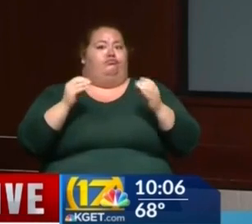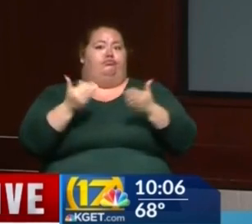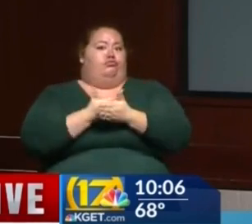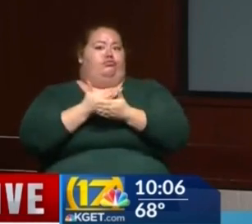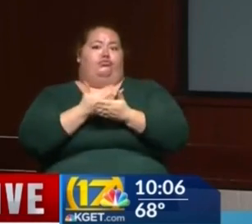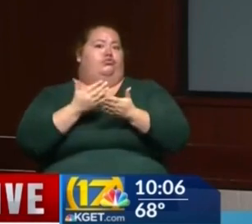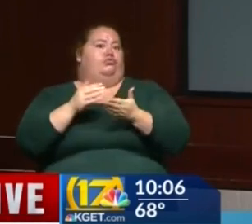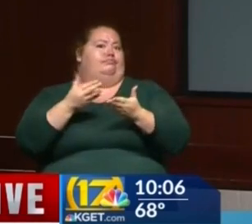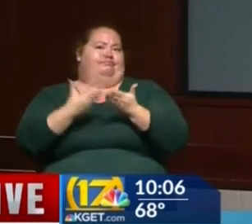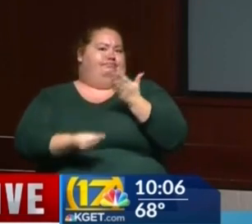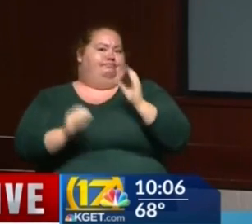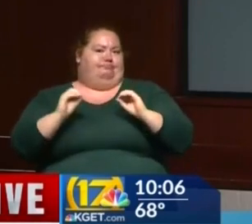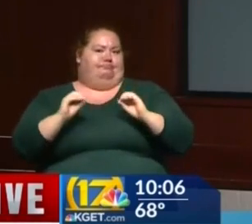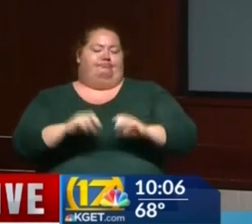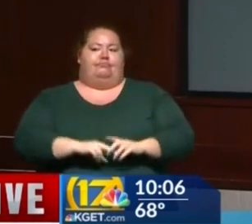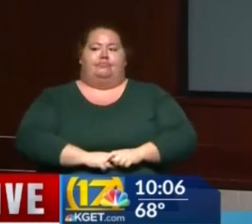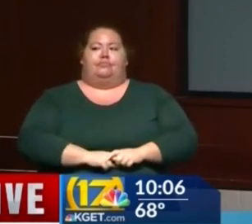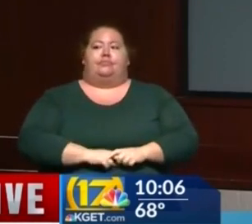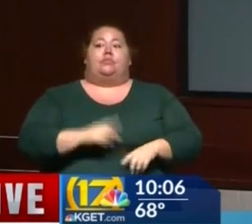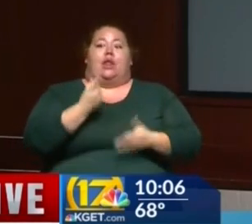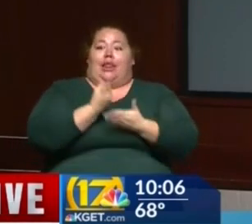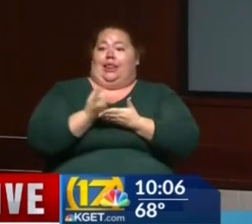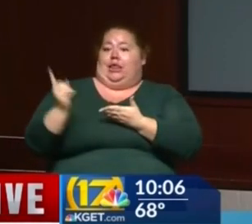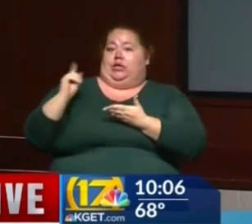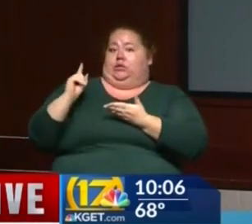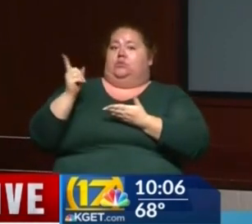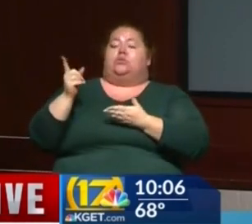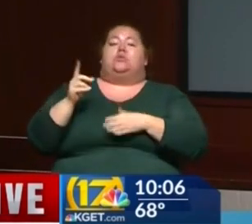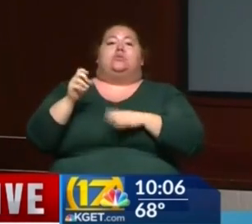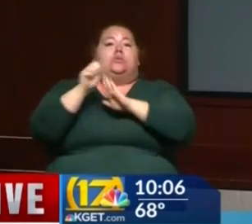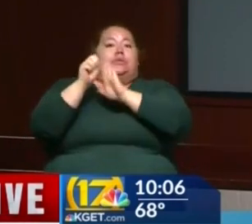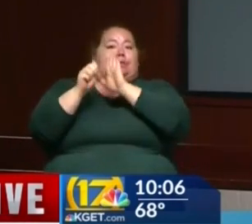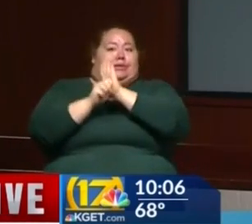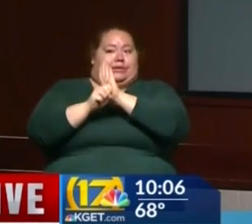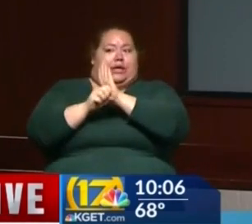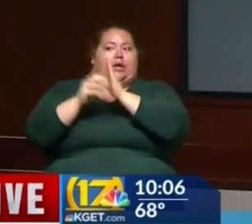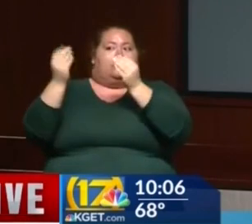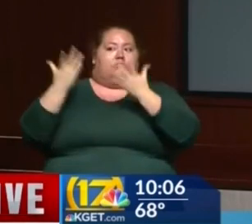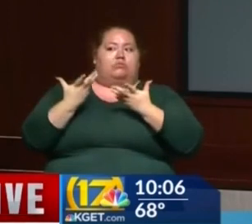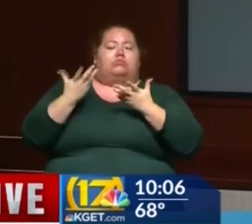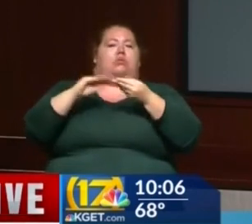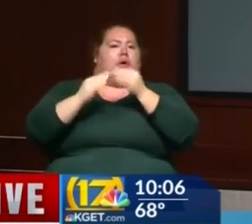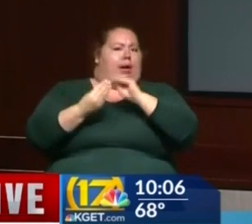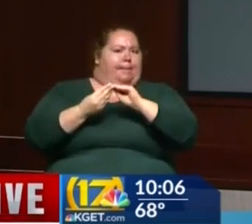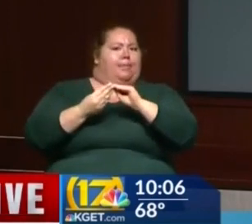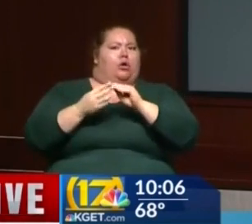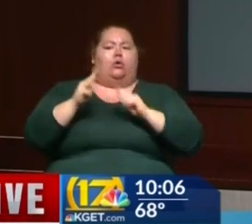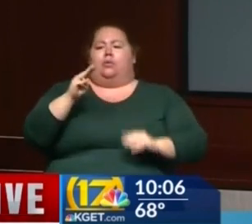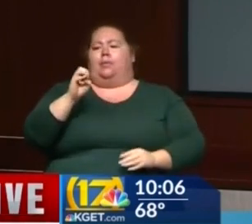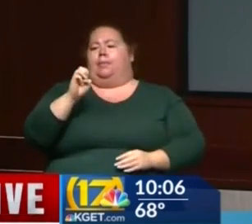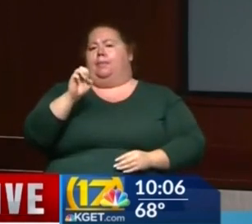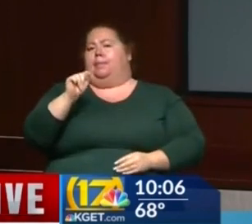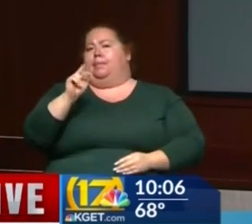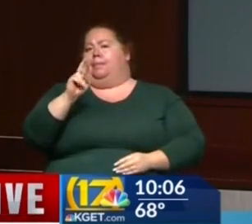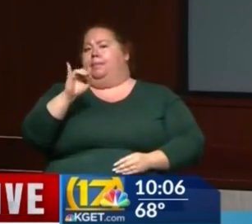THANKS MEGAN MY NAME IS MEG CARRIGAN THE ASSISTANT DIRECTOR FOR KERN COUNTY PUBLIC HEALTH. THIS MORNING WE'RE ANNOUNCING